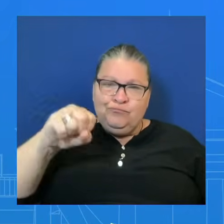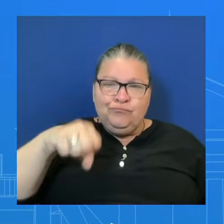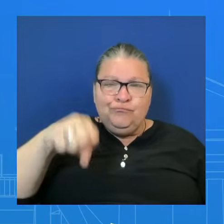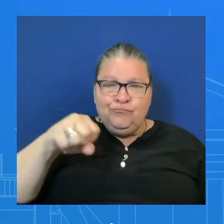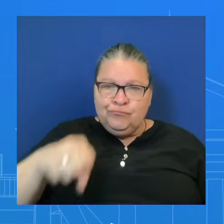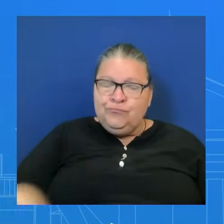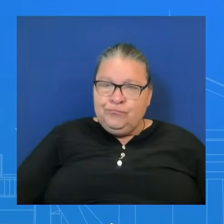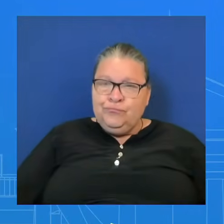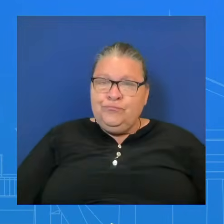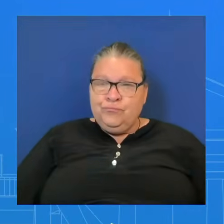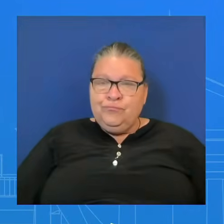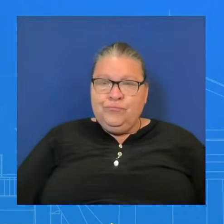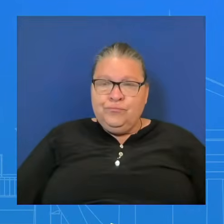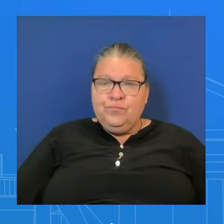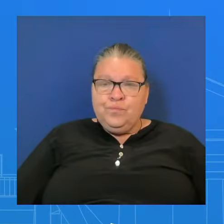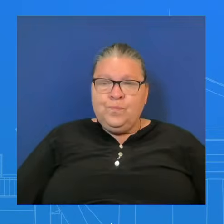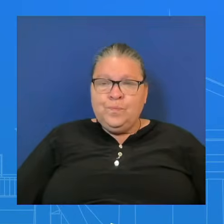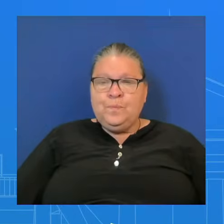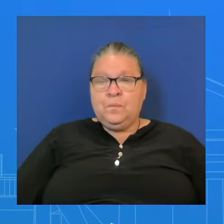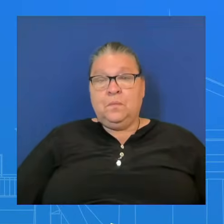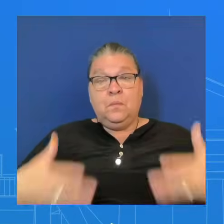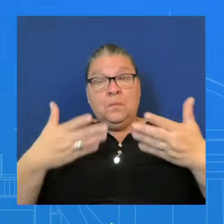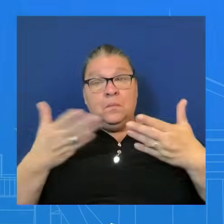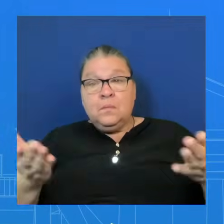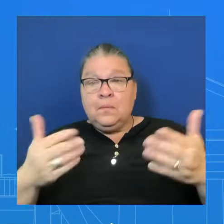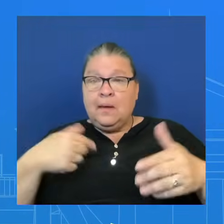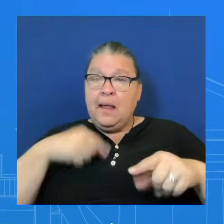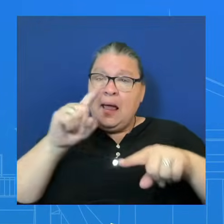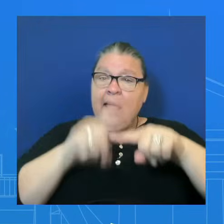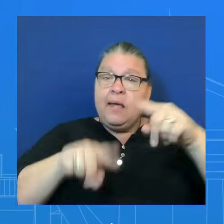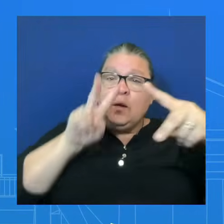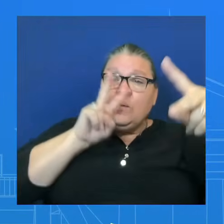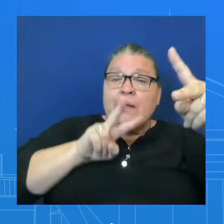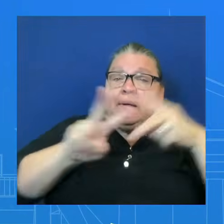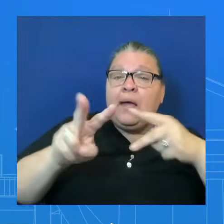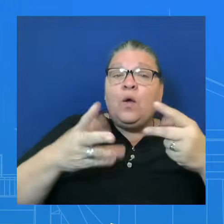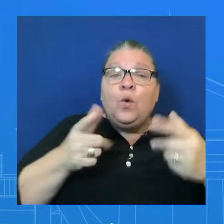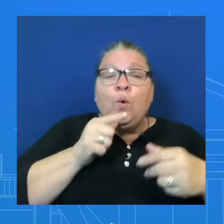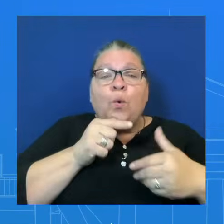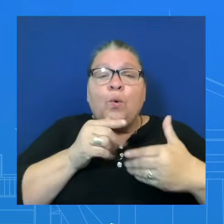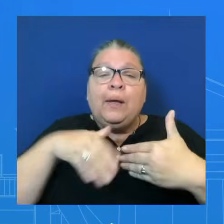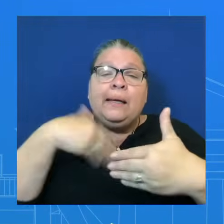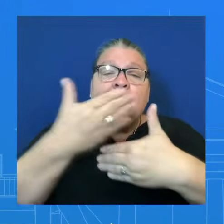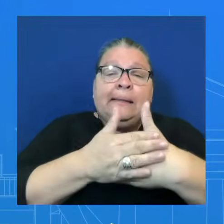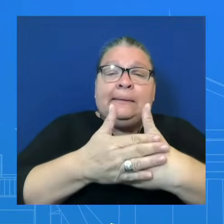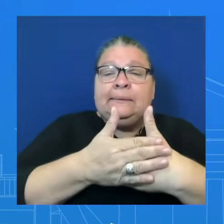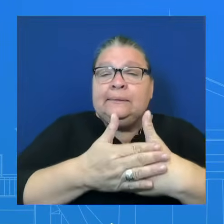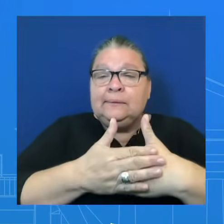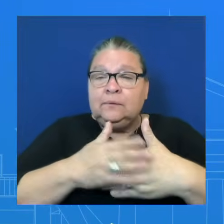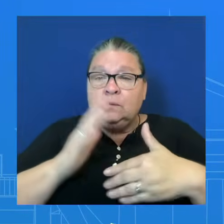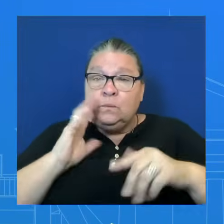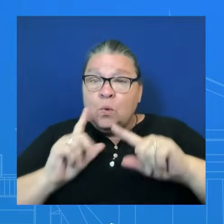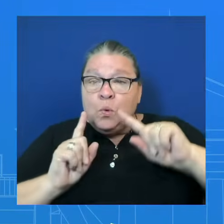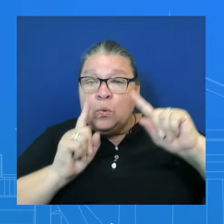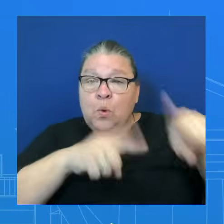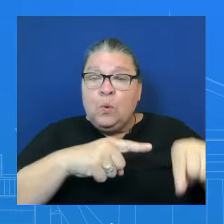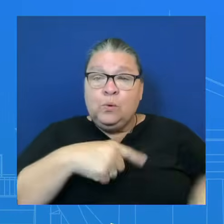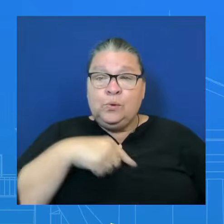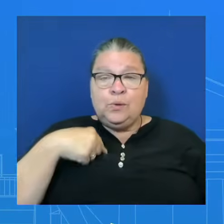is going to be or by whom or when: Yes, we are feeling like we are making progress in terms of opening